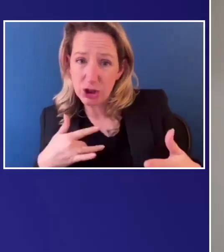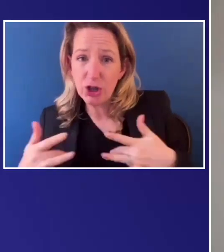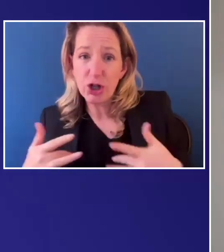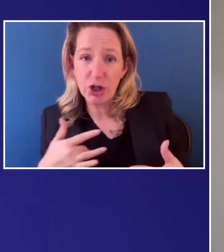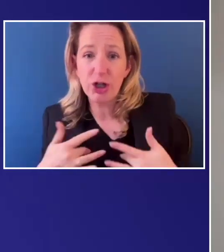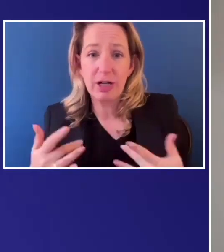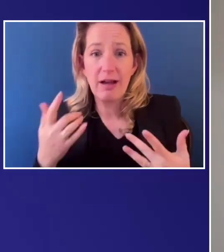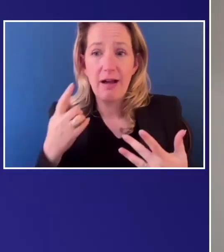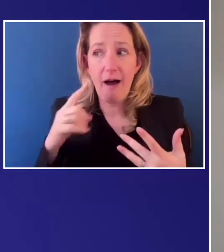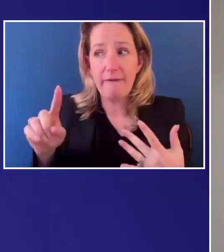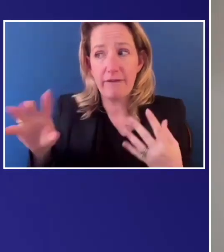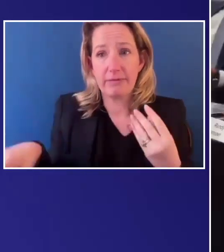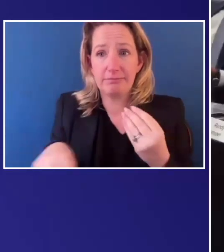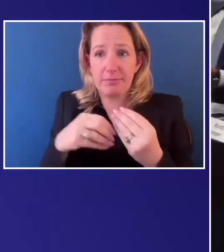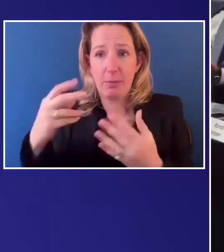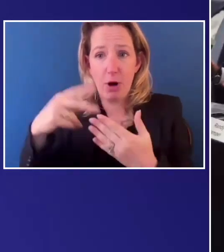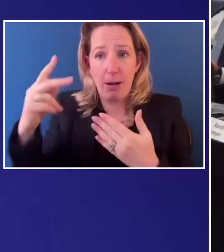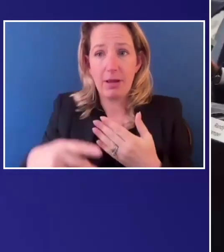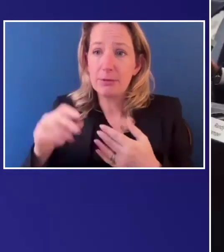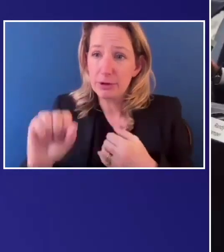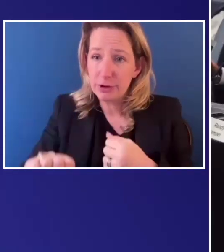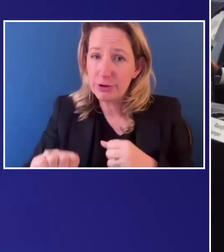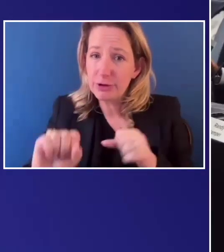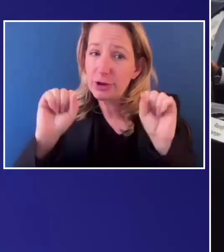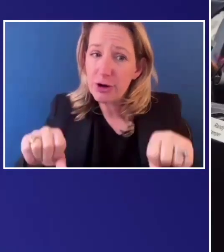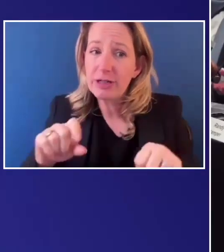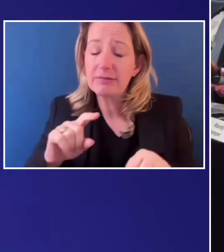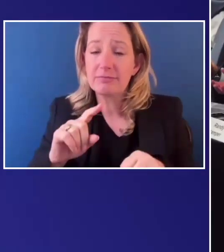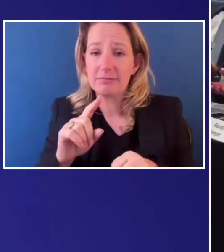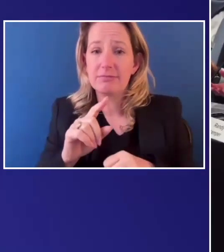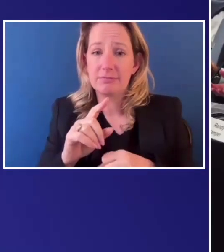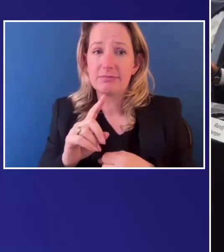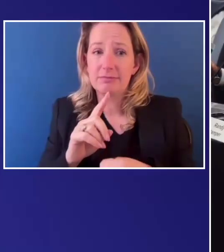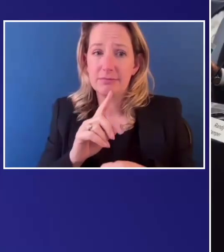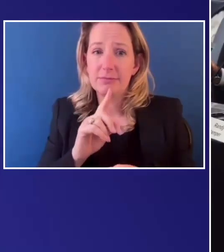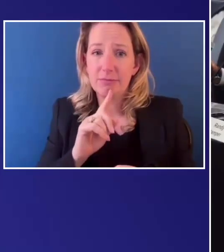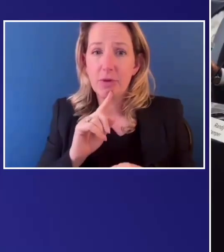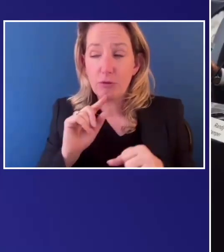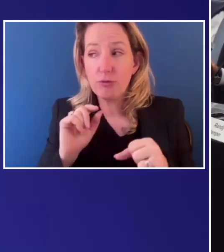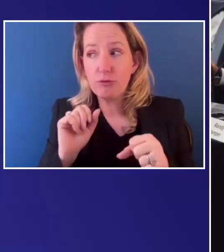problem that could really put a higher ed in general, but particularly community